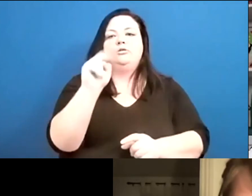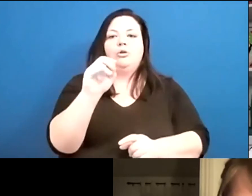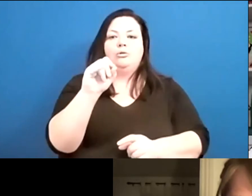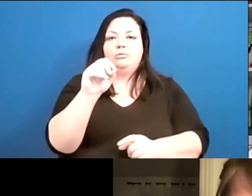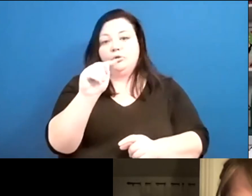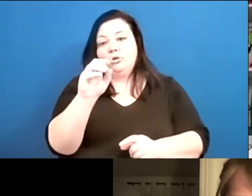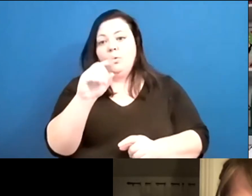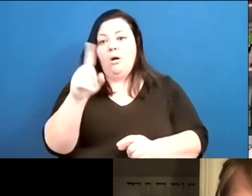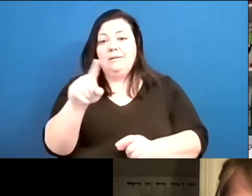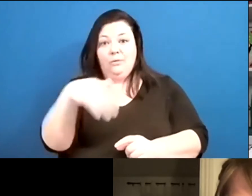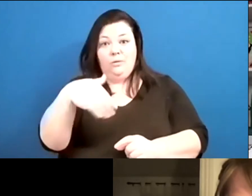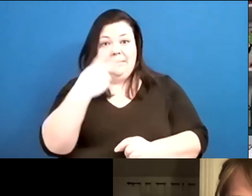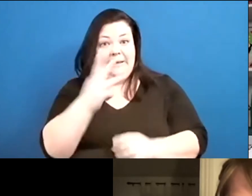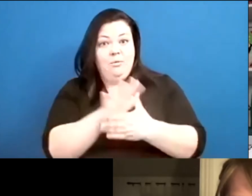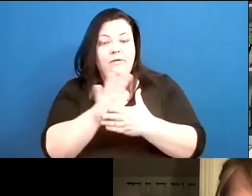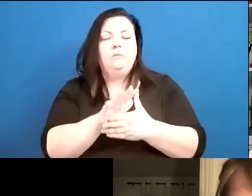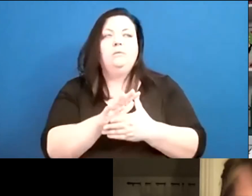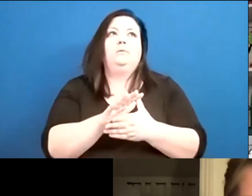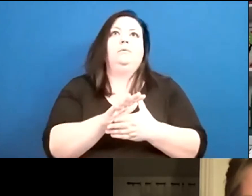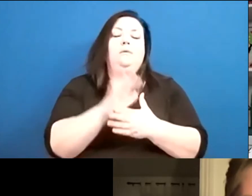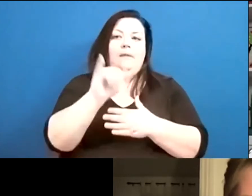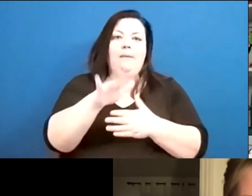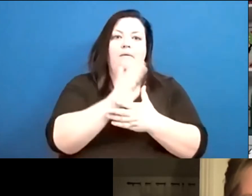that movie will, uh, mess with you, it's pretty cool.